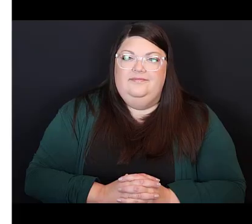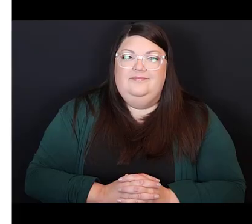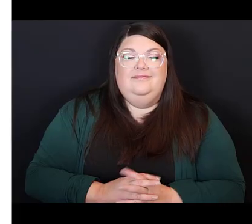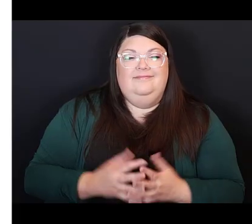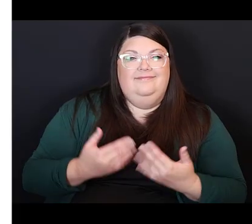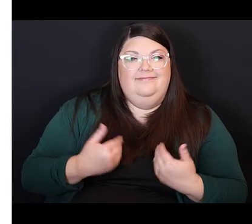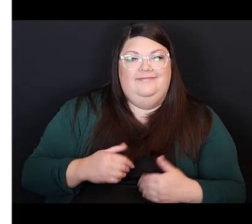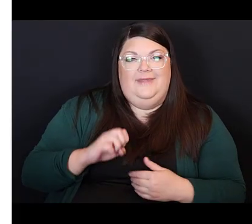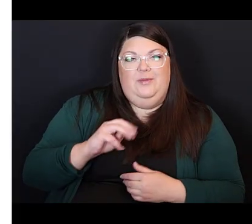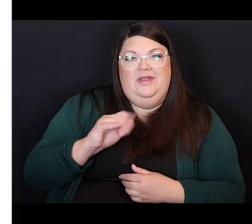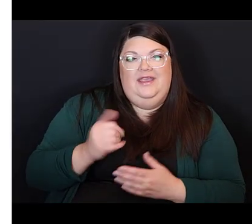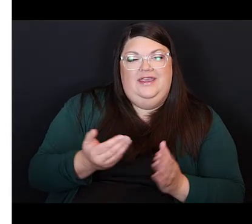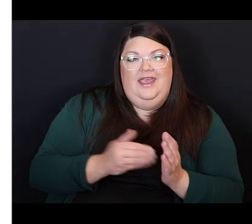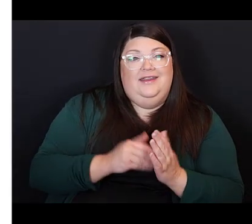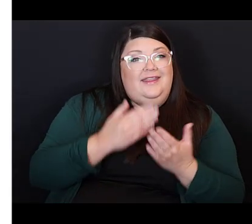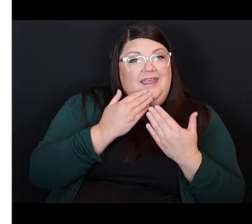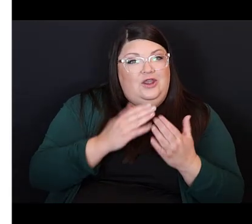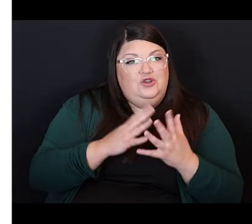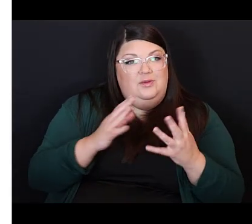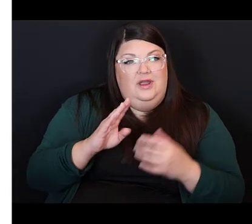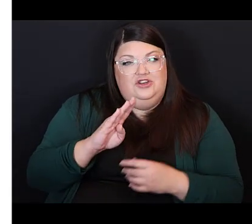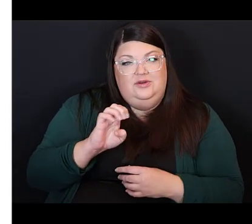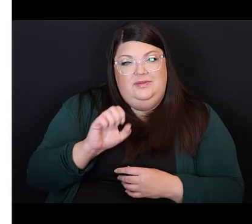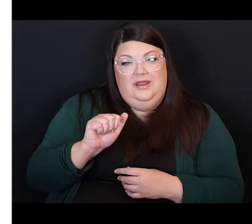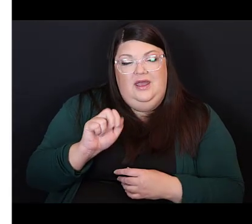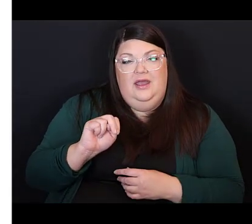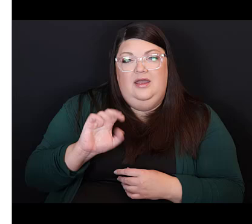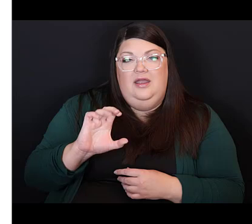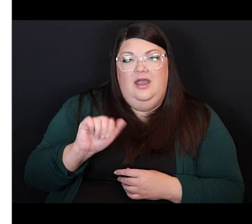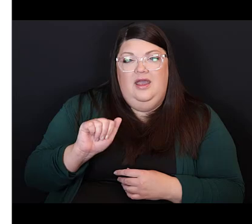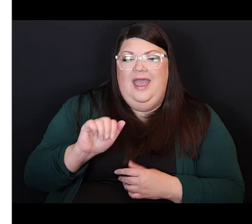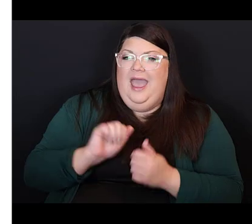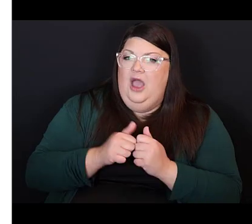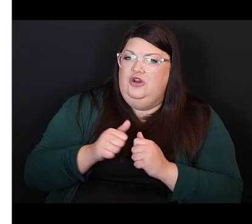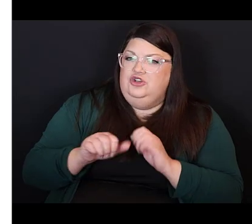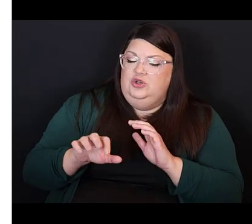[Emily] Emily again. Thanks so much. Beanca, how did you identify Wilder as